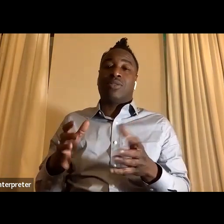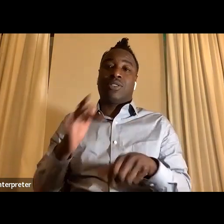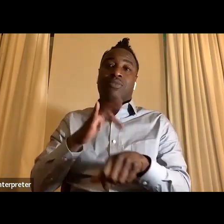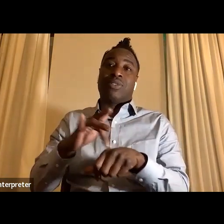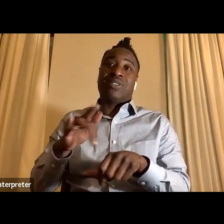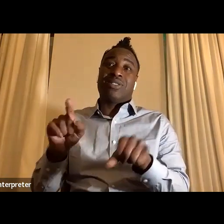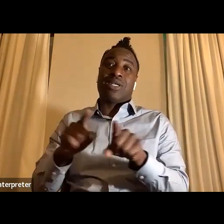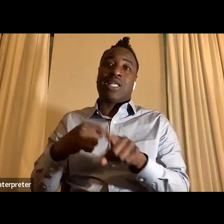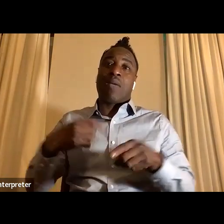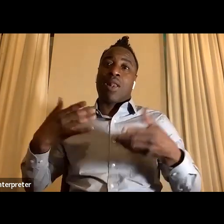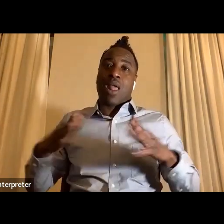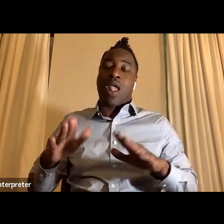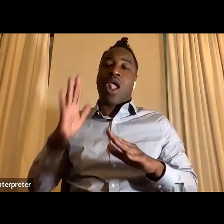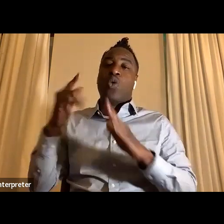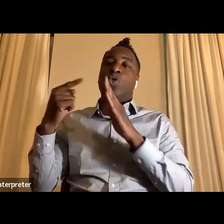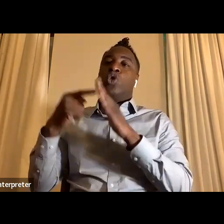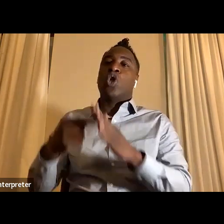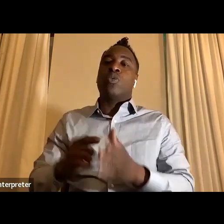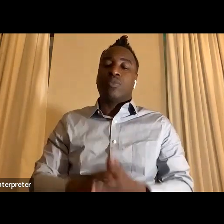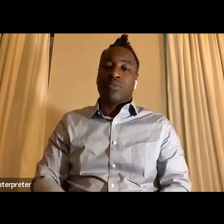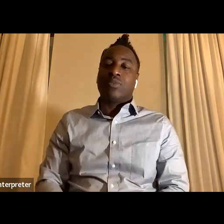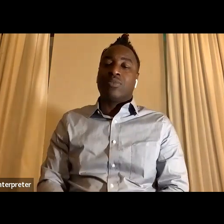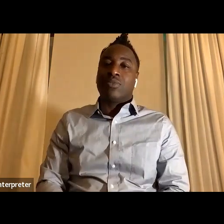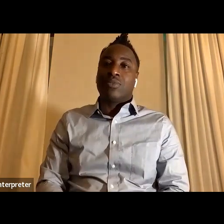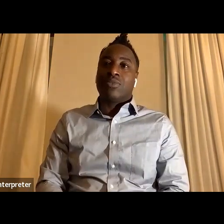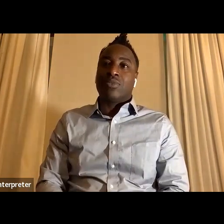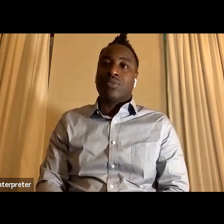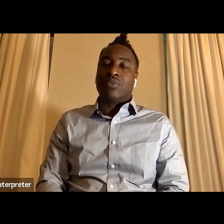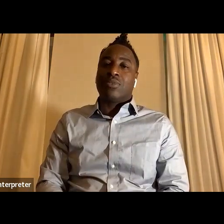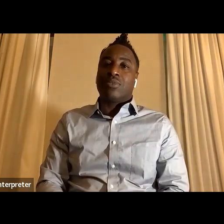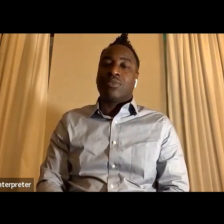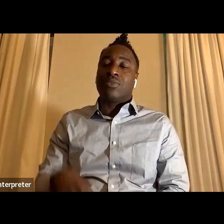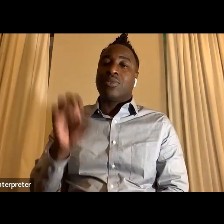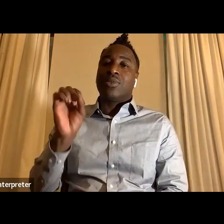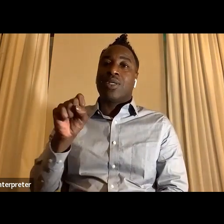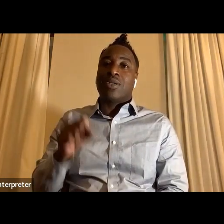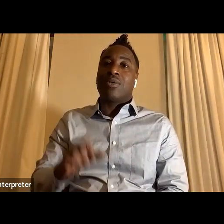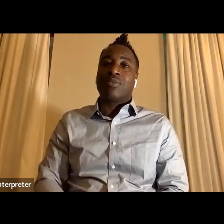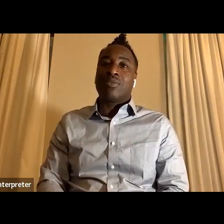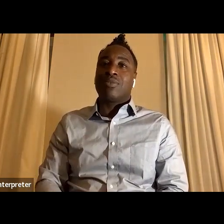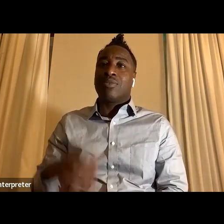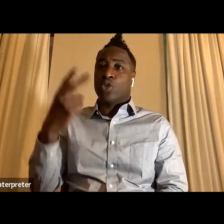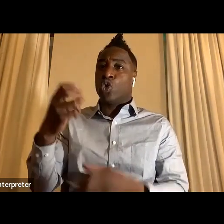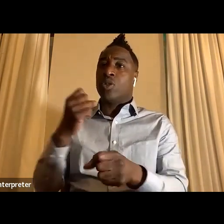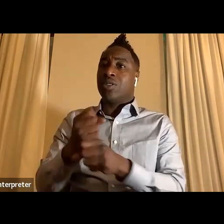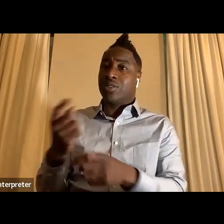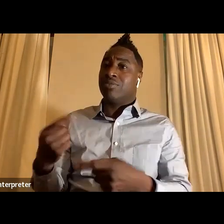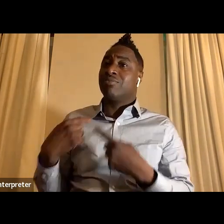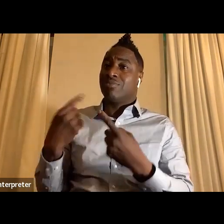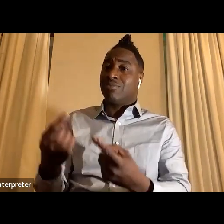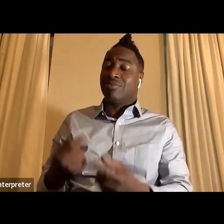I will show. Yeah. So it was two years. Two years ongoing. Yeah.